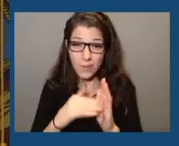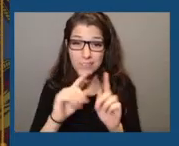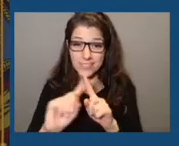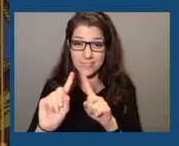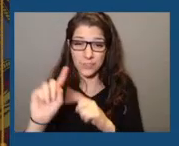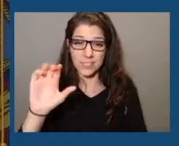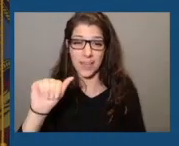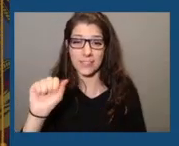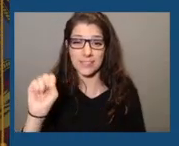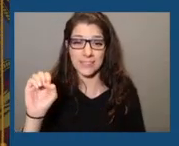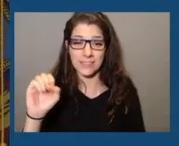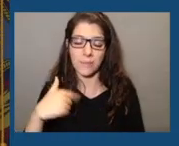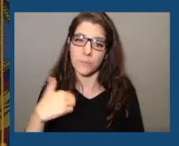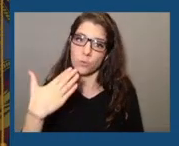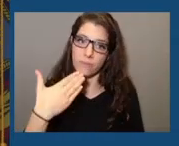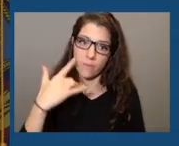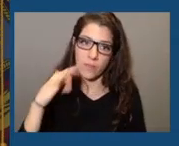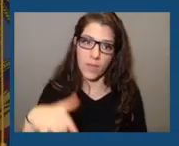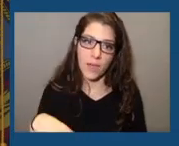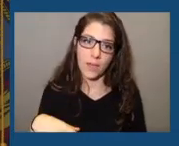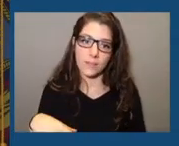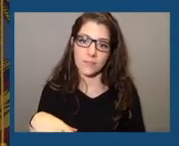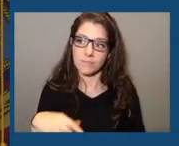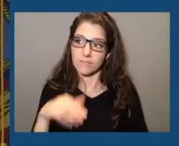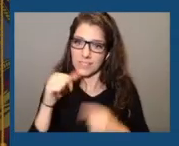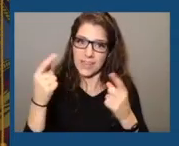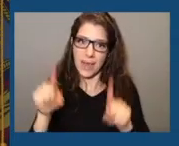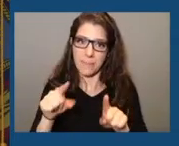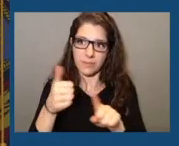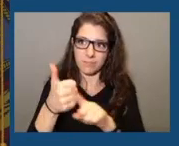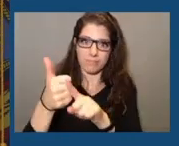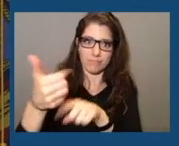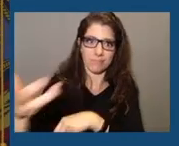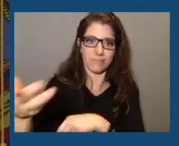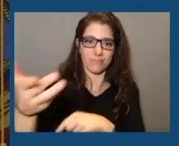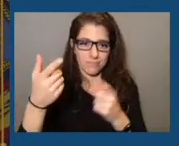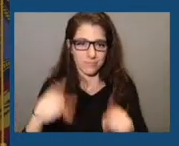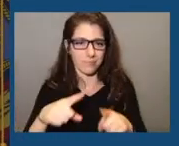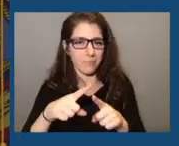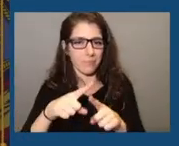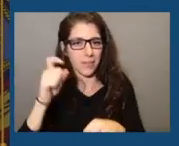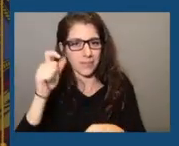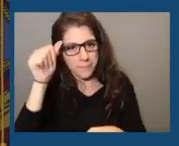I'm grateful for that. That doesn't happen on its own. It happens because men and women understand that the power they have